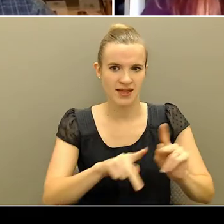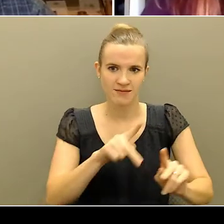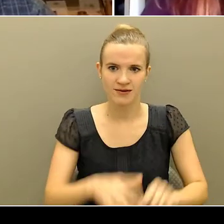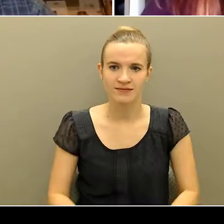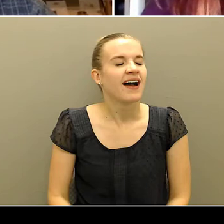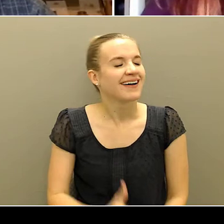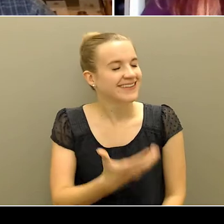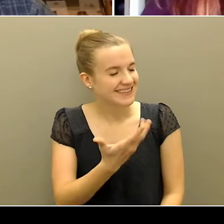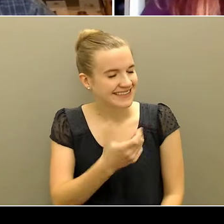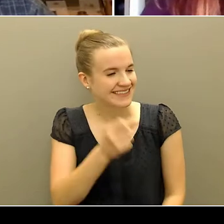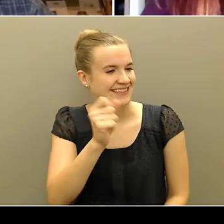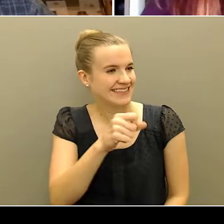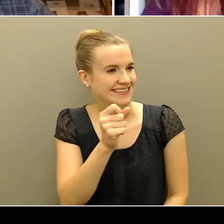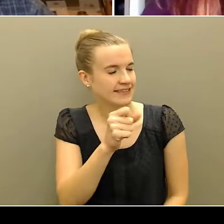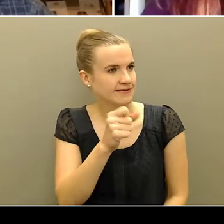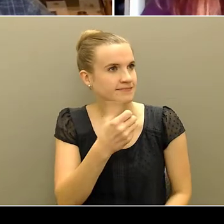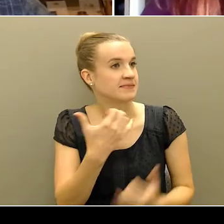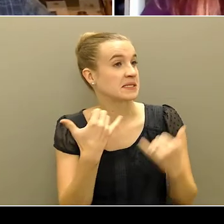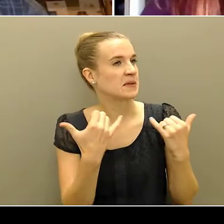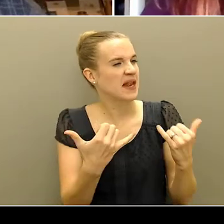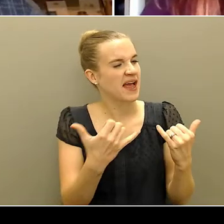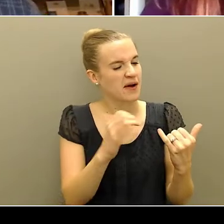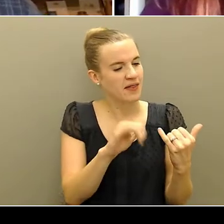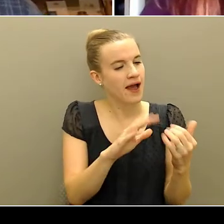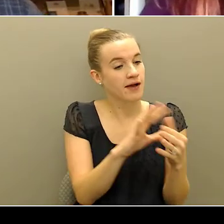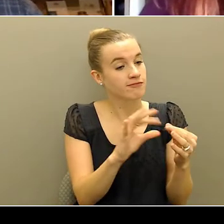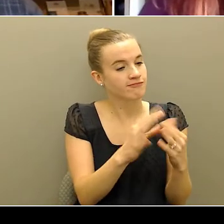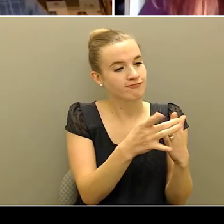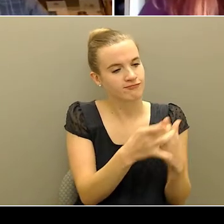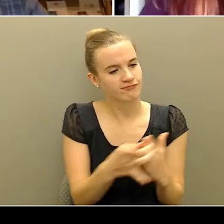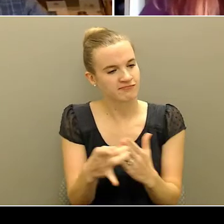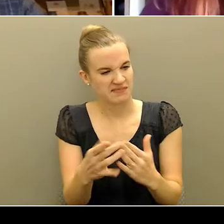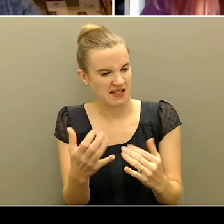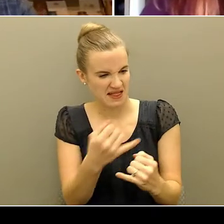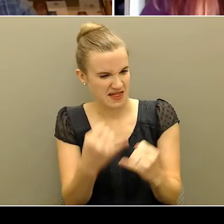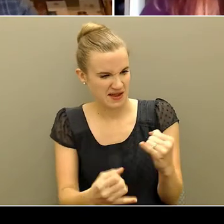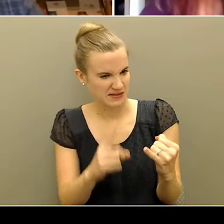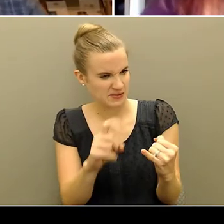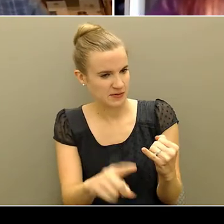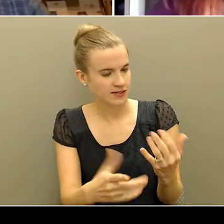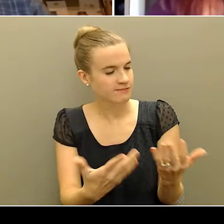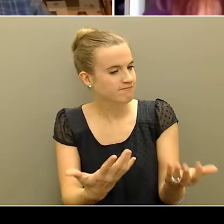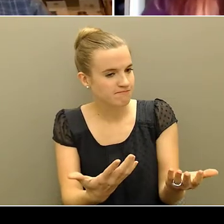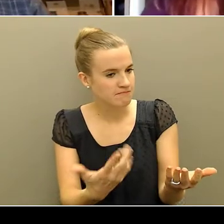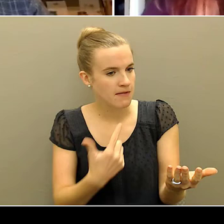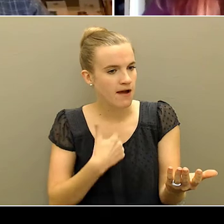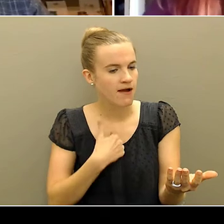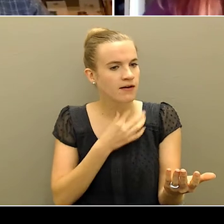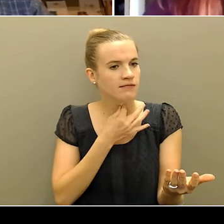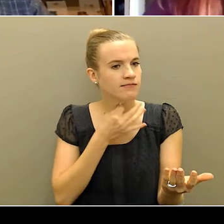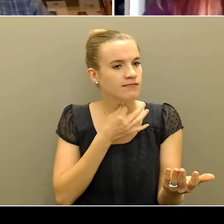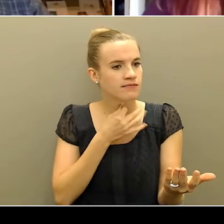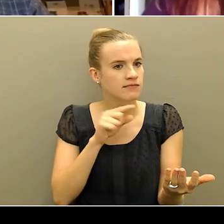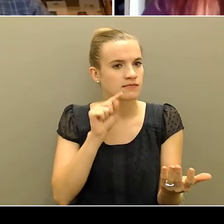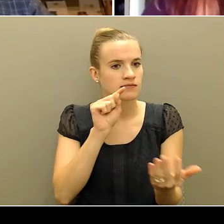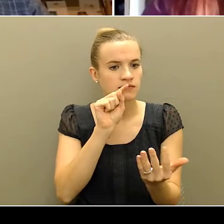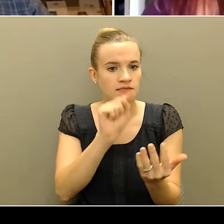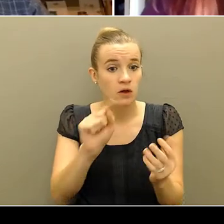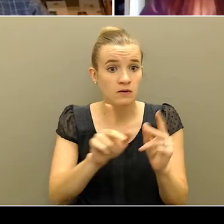recommend for folks with limited incomes. And you just mentioned, you know, CAF, which is the Challenged Athletes Foundation, and it's just